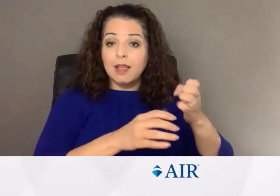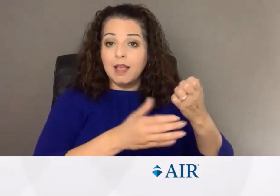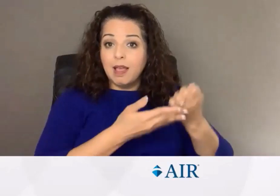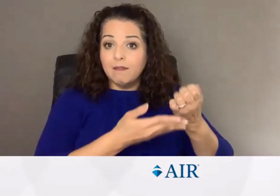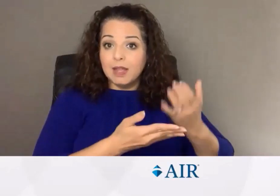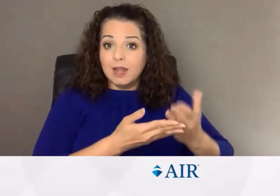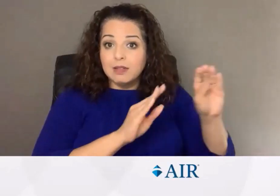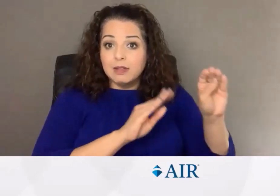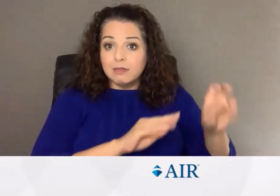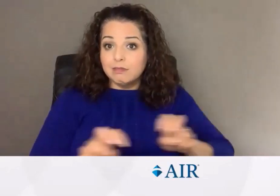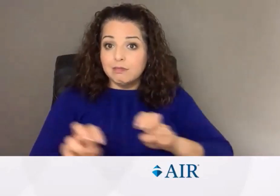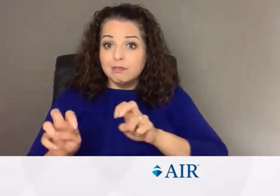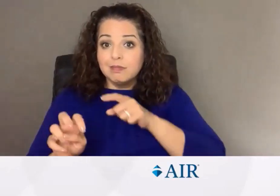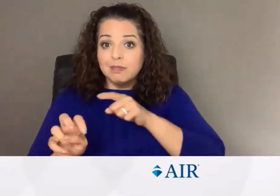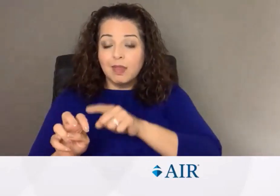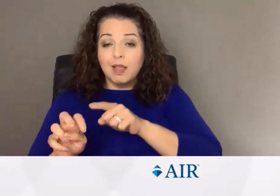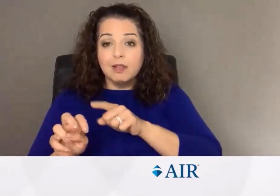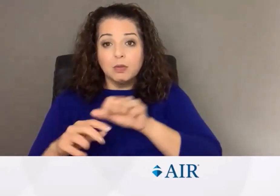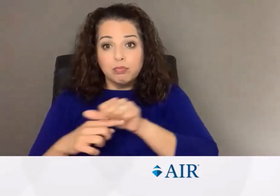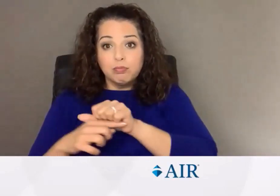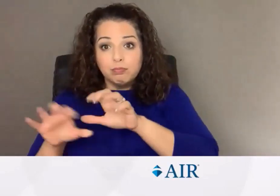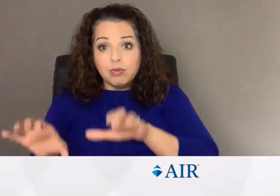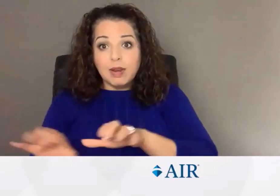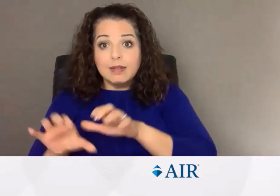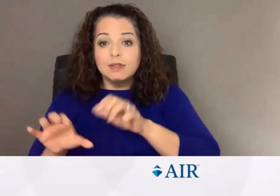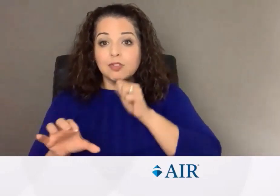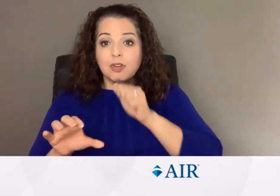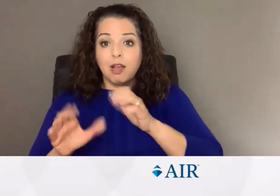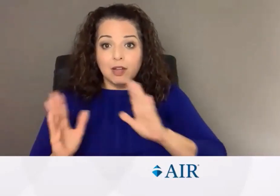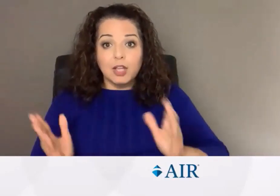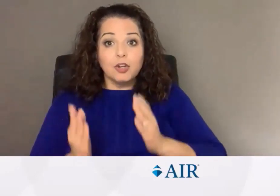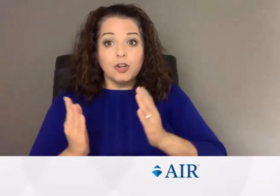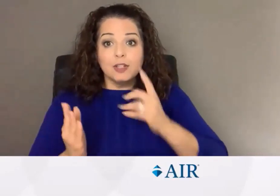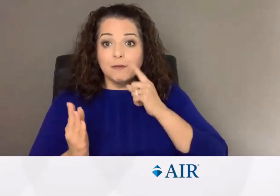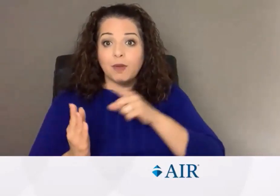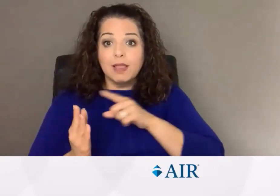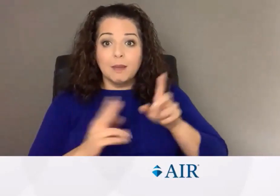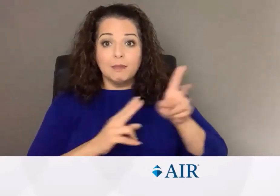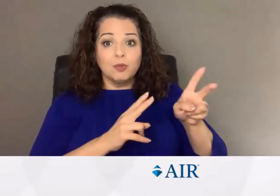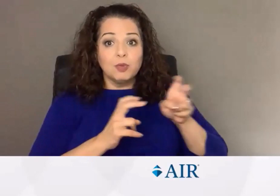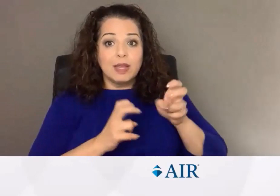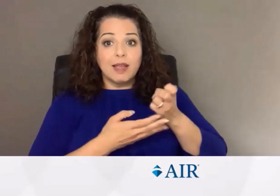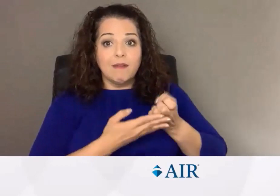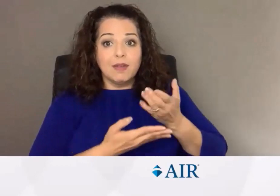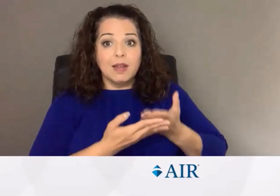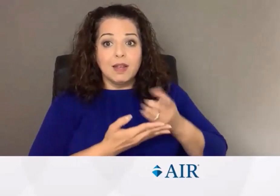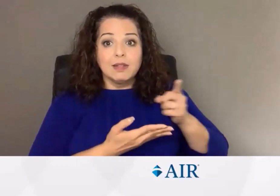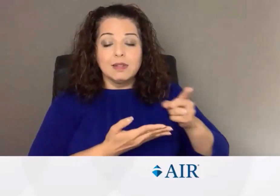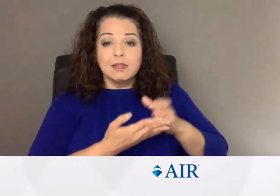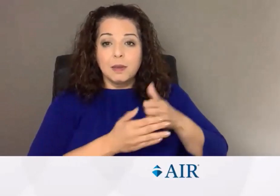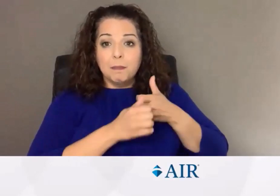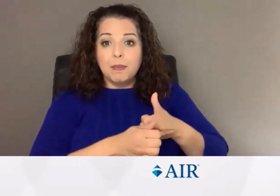or not encourage clinician to take evidence-based clinical decisions,